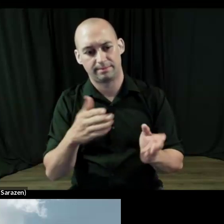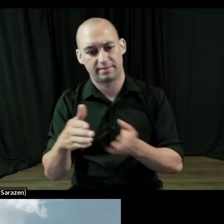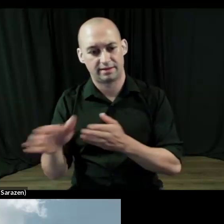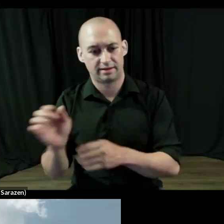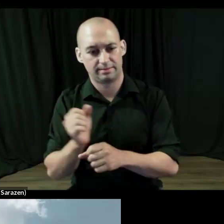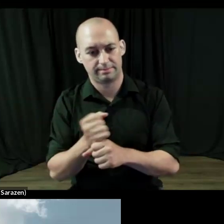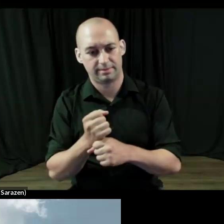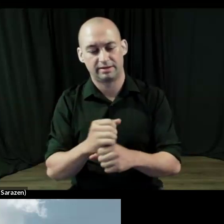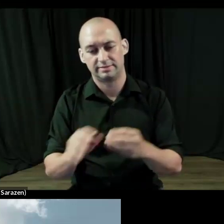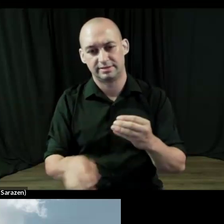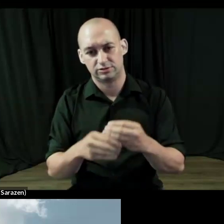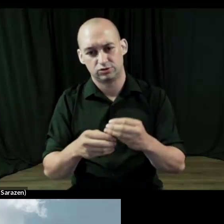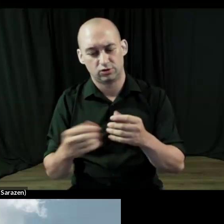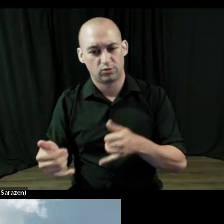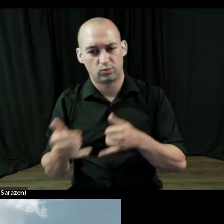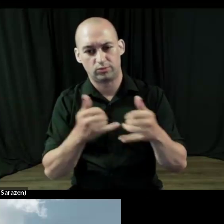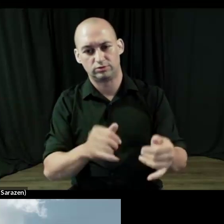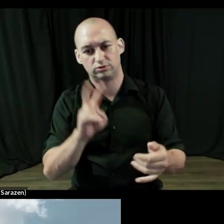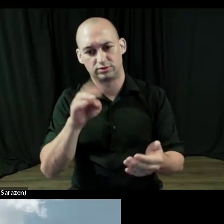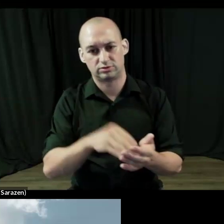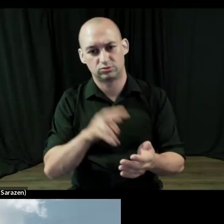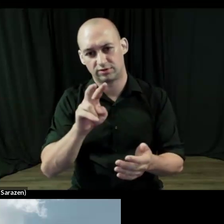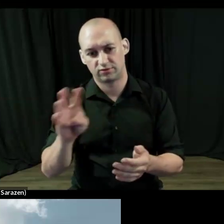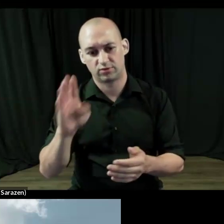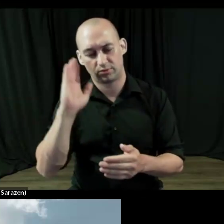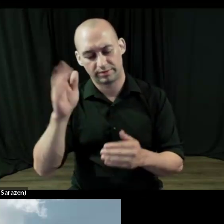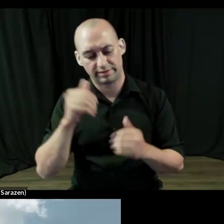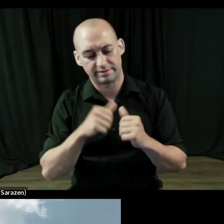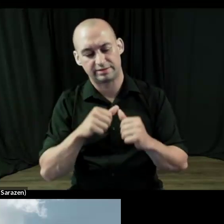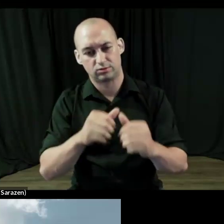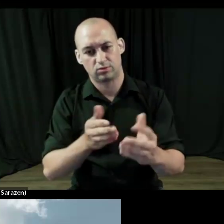starting in 2024, and it looks like that will continue through the end of April of next year,